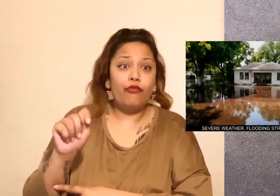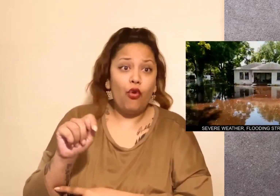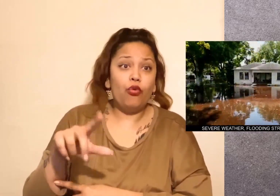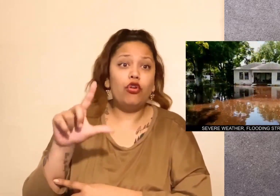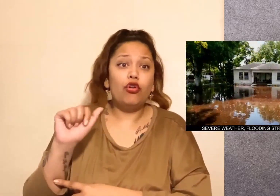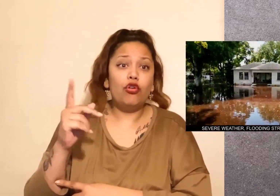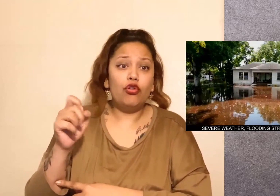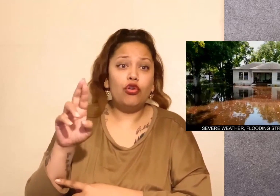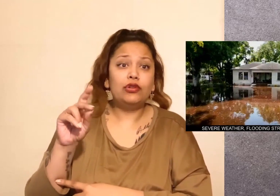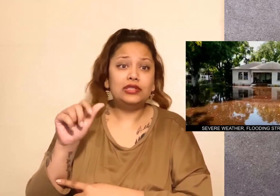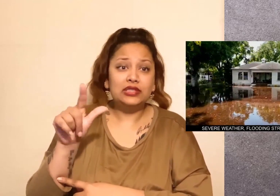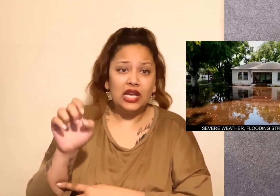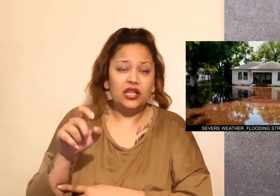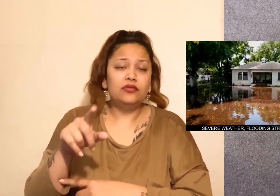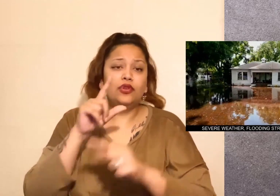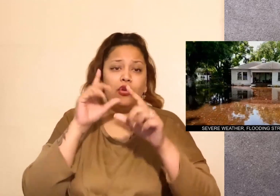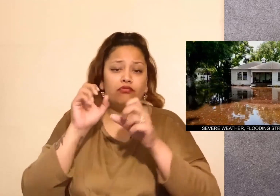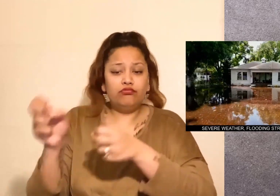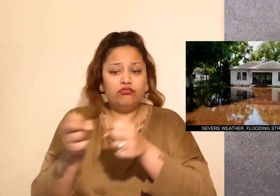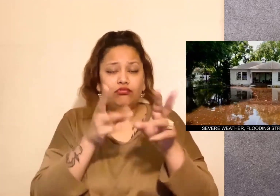the city of Fort Lauderdale tweeted that